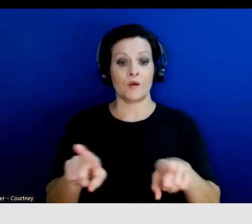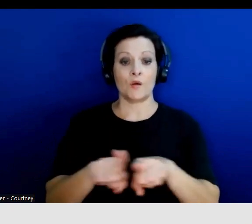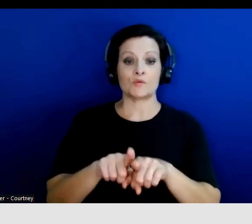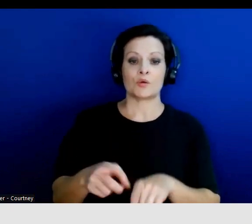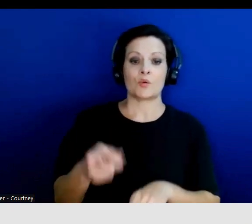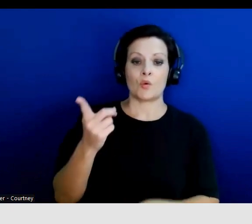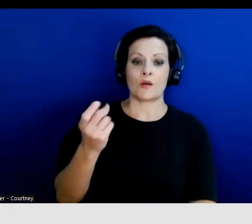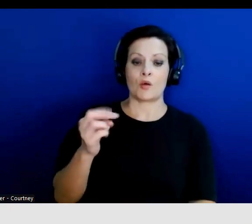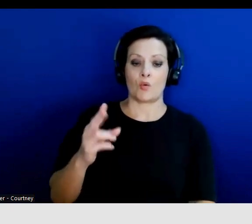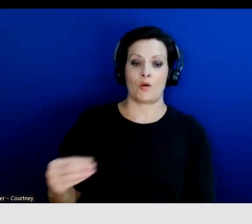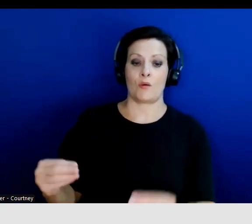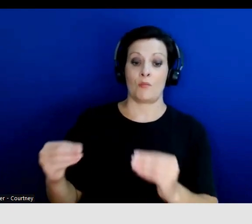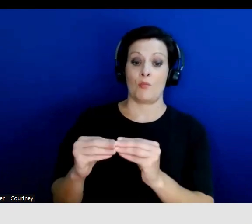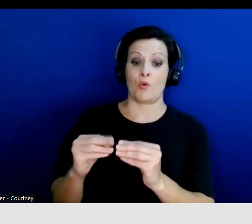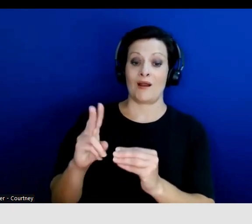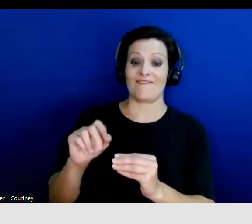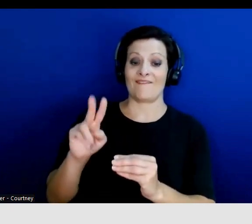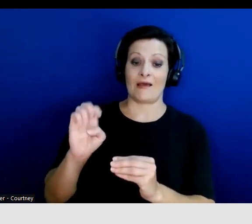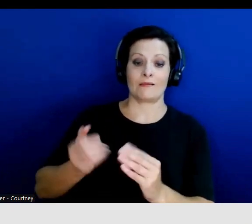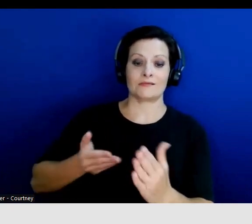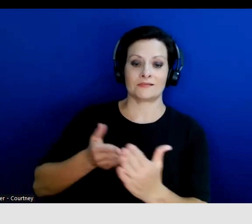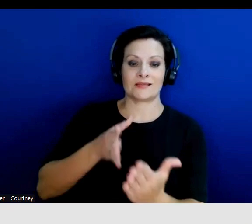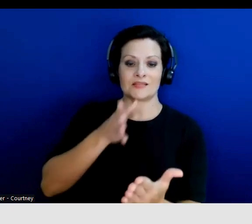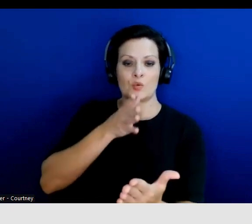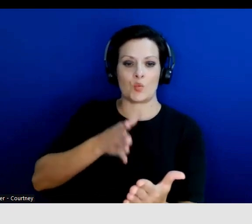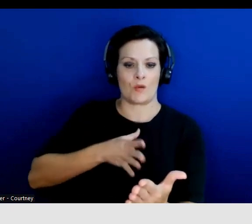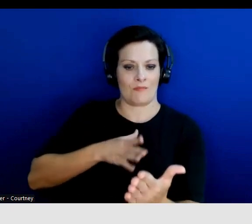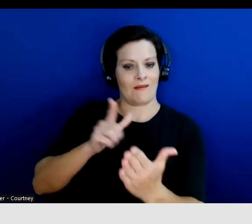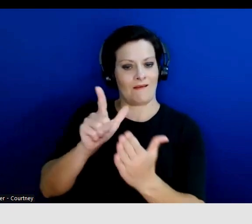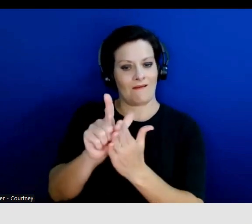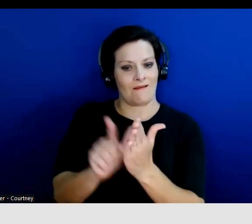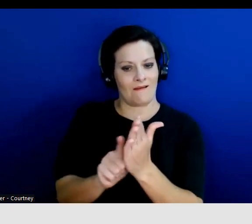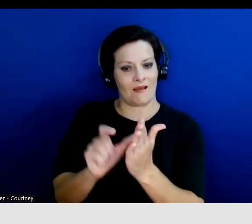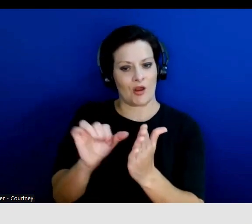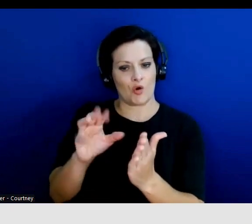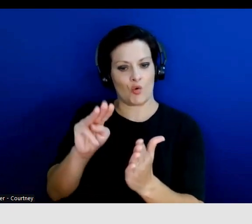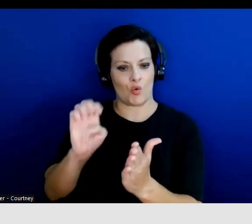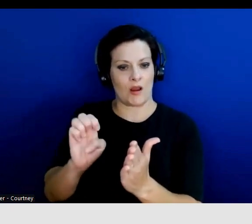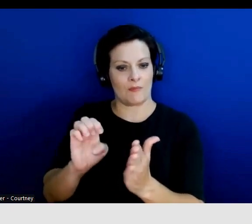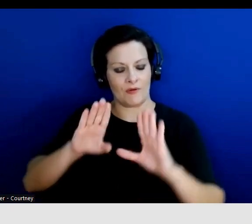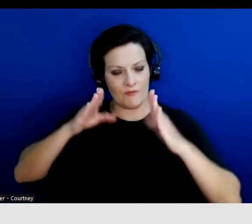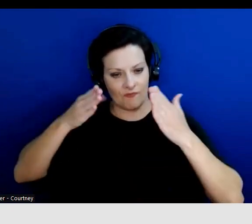Against Women Act crimes as the focus of your project in the proposal narrative.